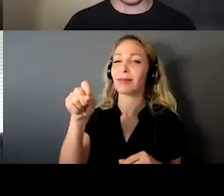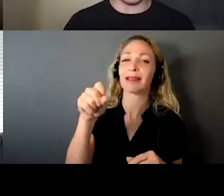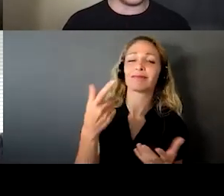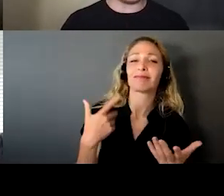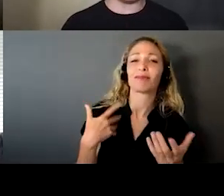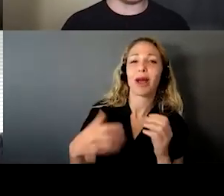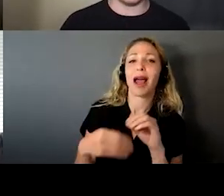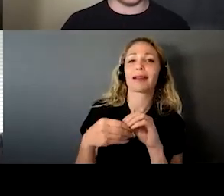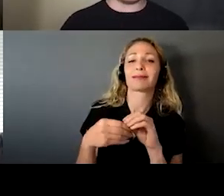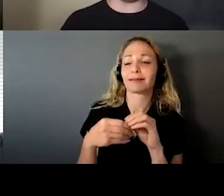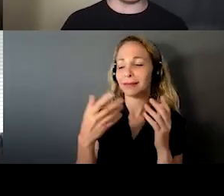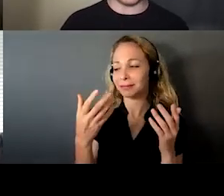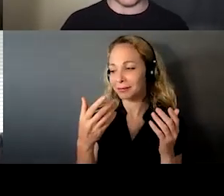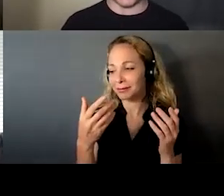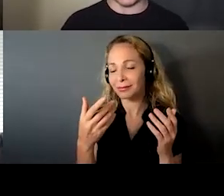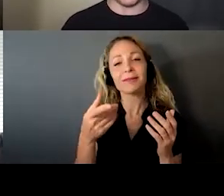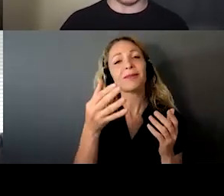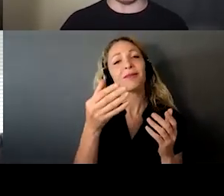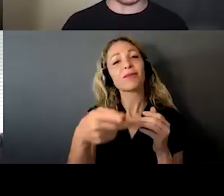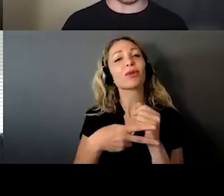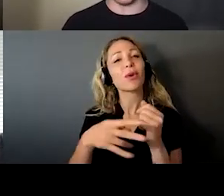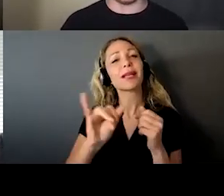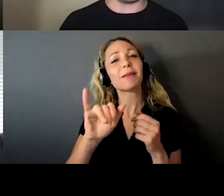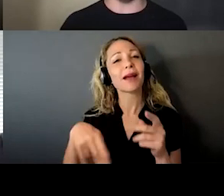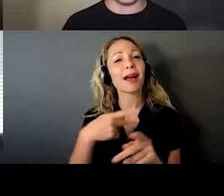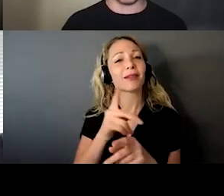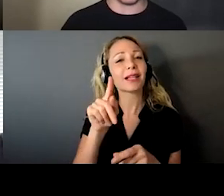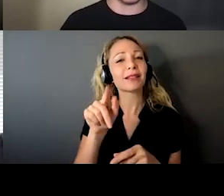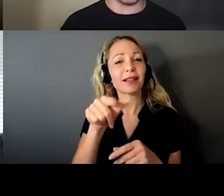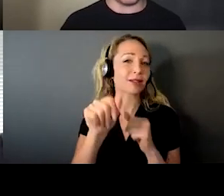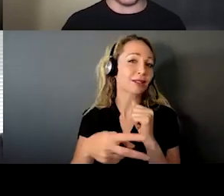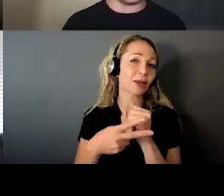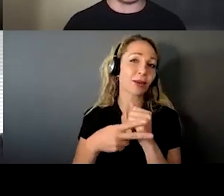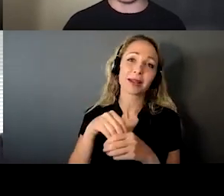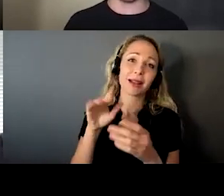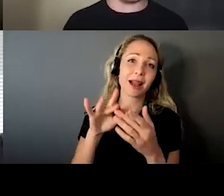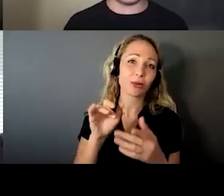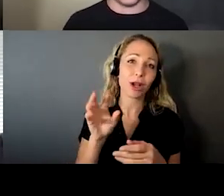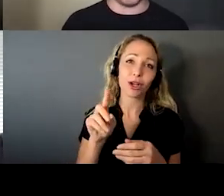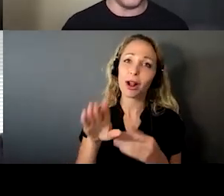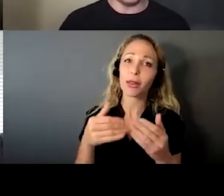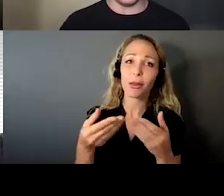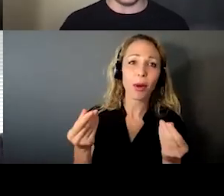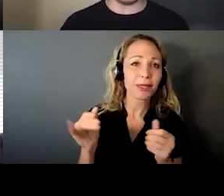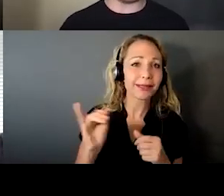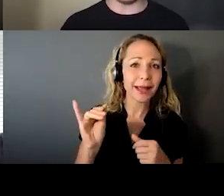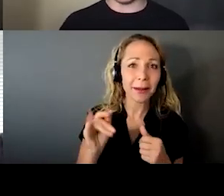DATA YOU ABLE TO STORE IN A CONTACT RECORD. THE PROPERTIES ARE EXACTLY THE SAME.